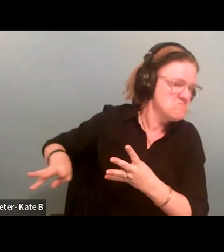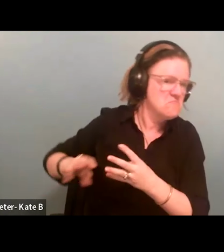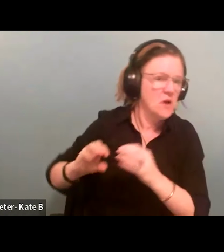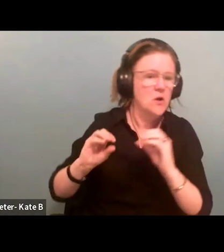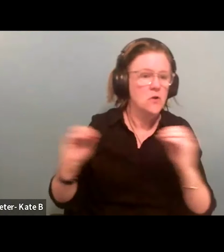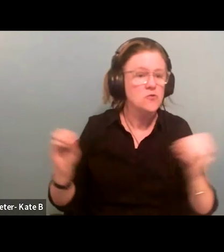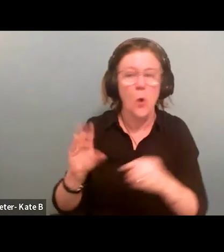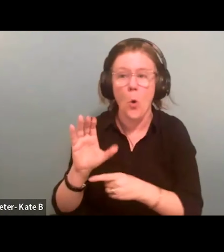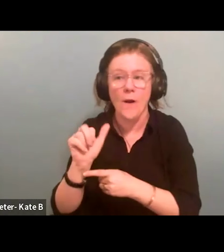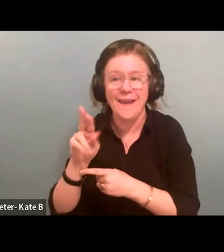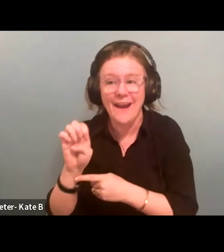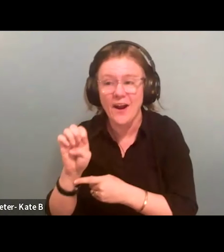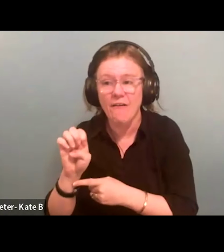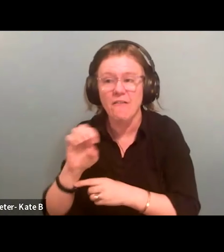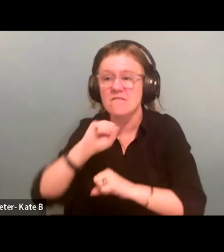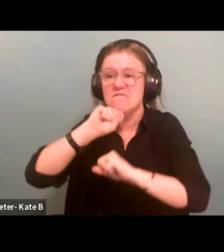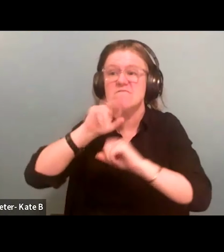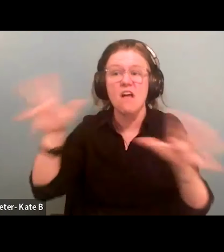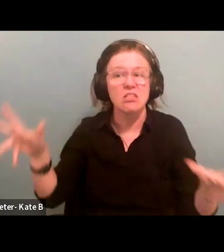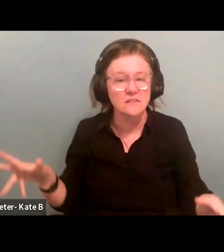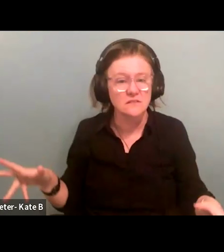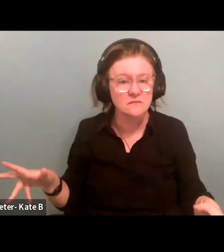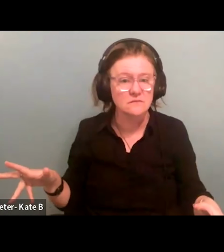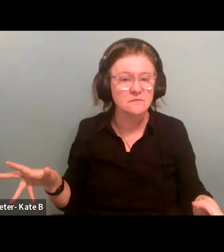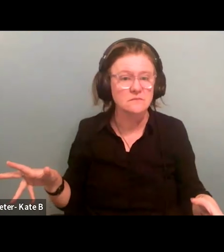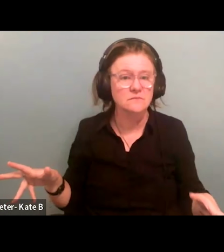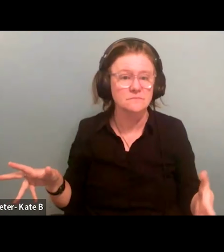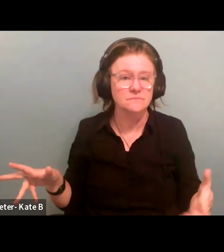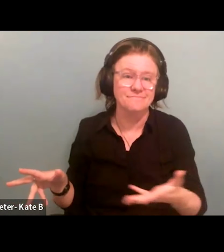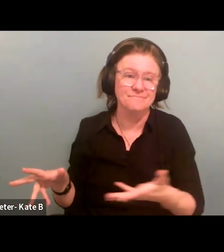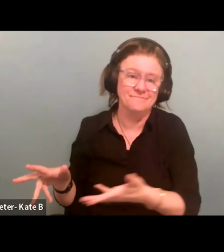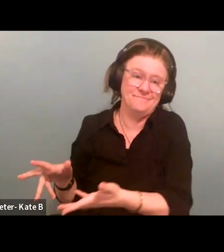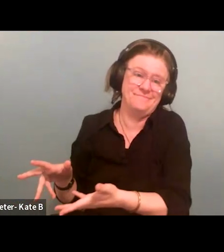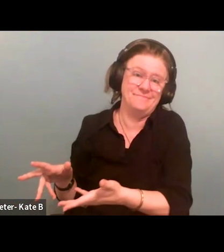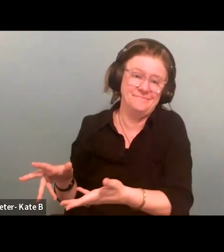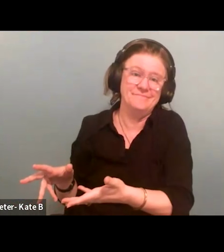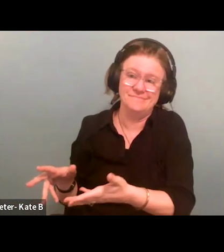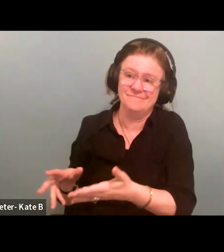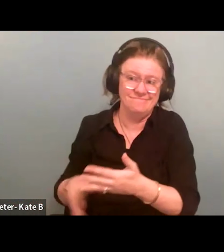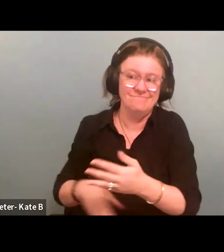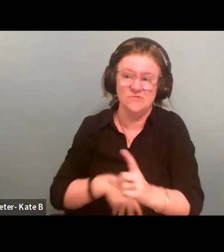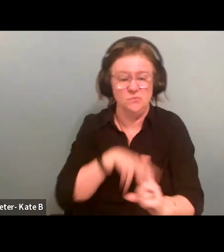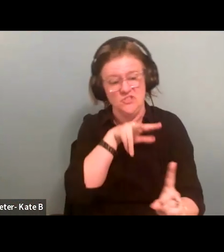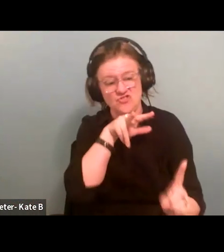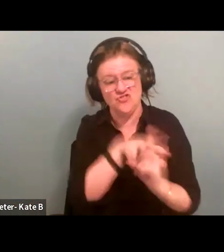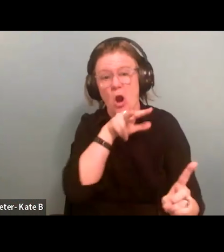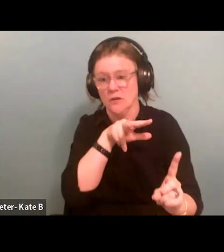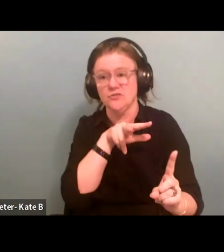was expected by that older adult, you can be charged with abandonment under Pennsylvania